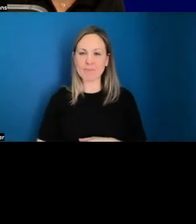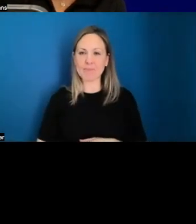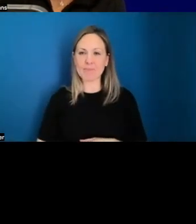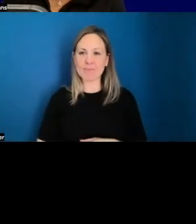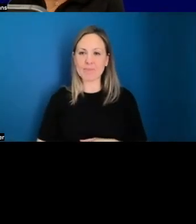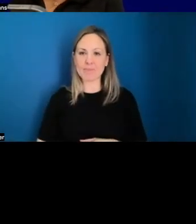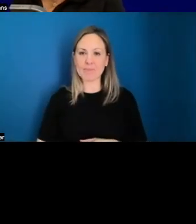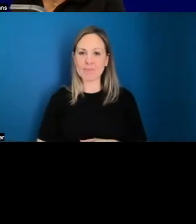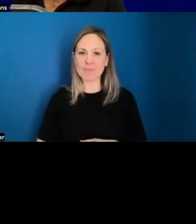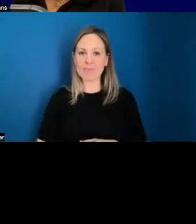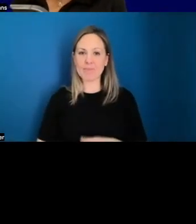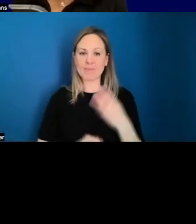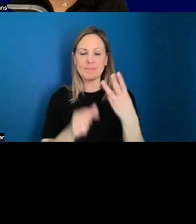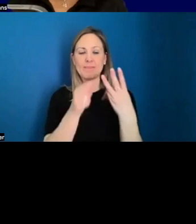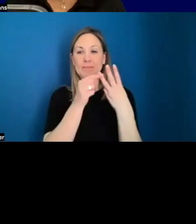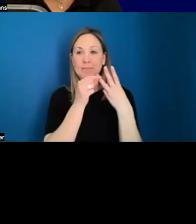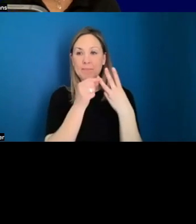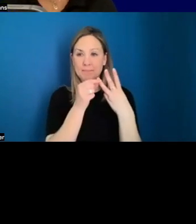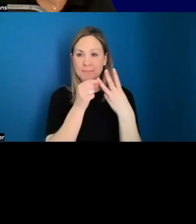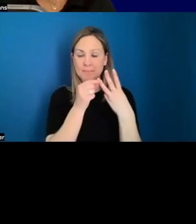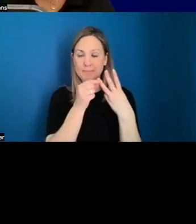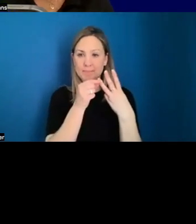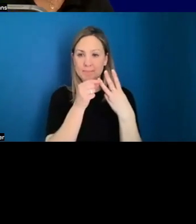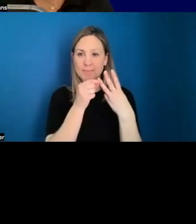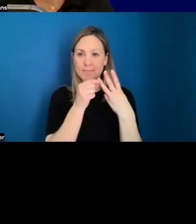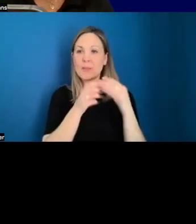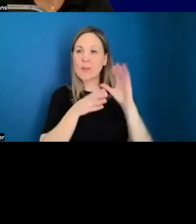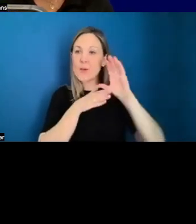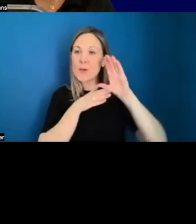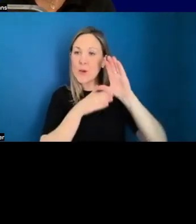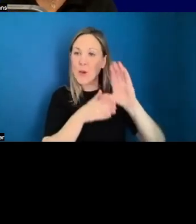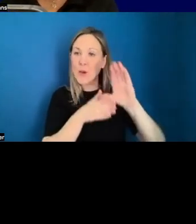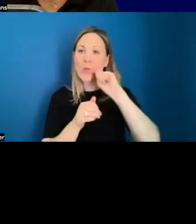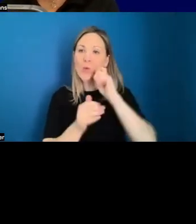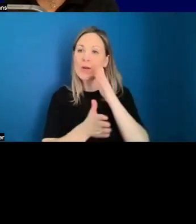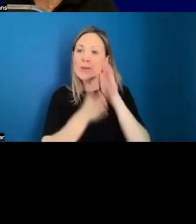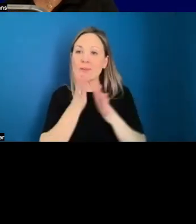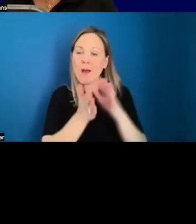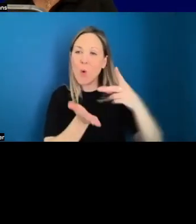Pointing to the third finger the communication guide would sign “walk” to indicate to the